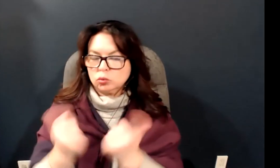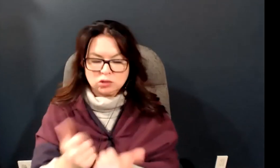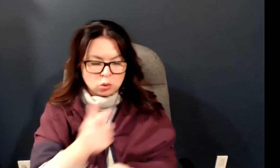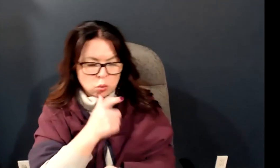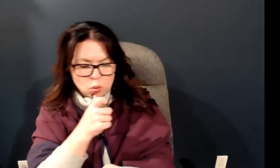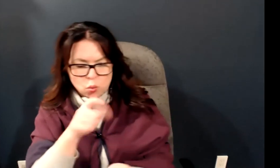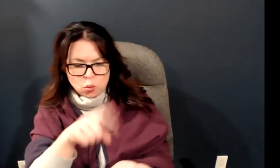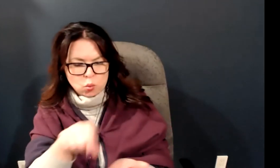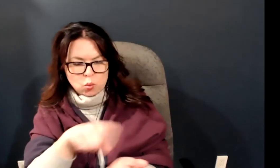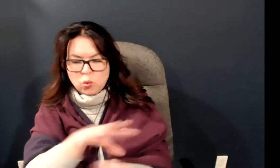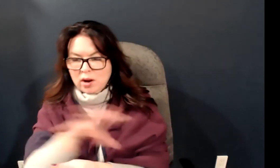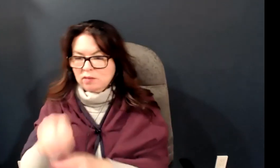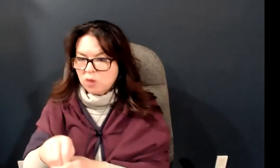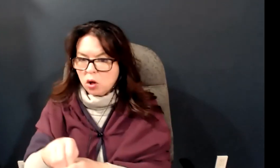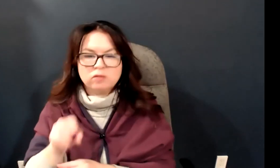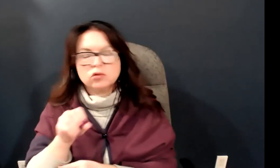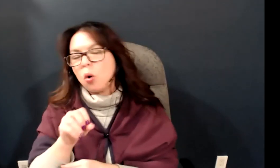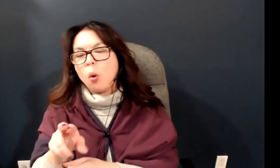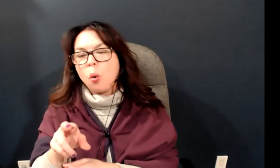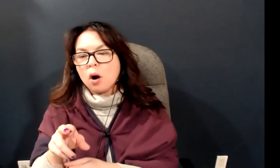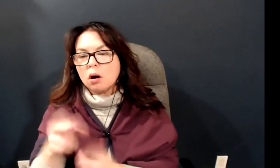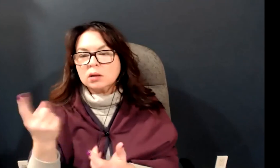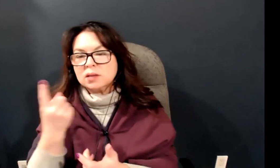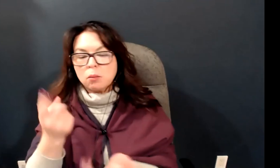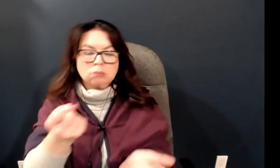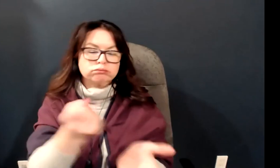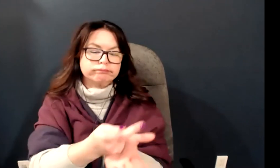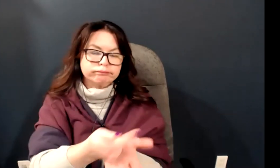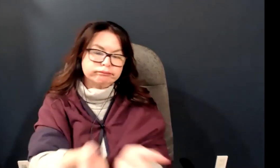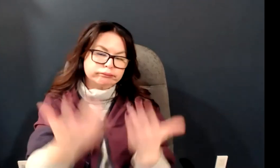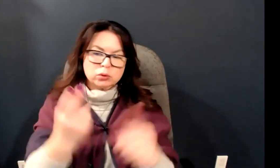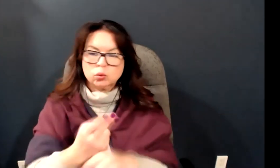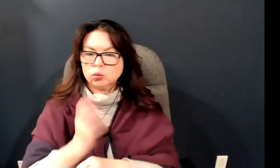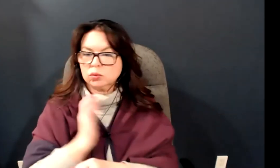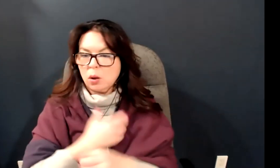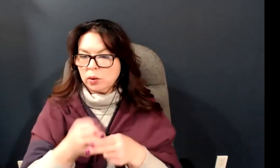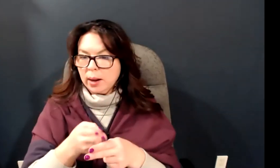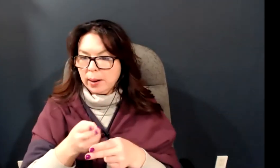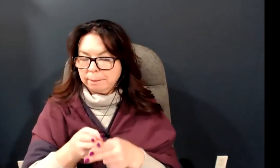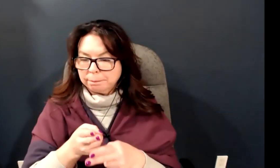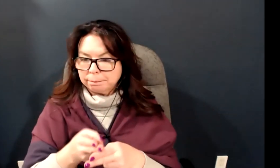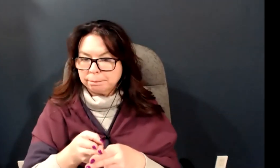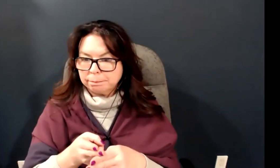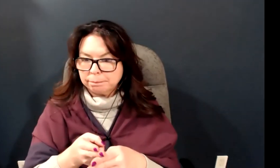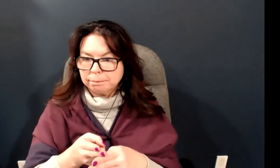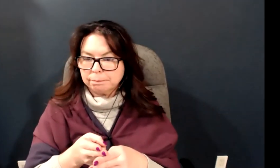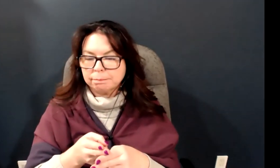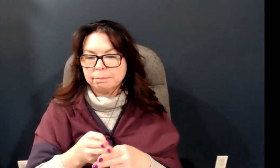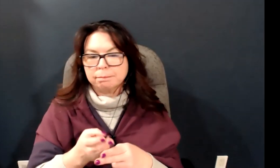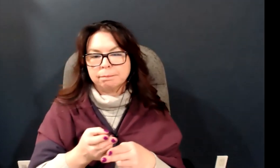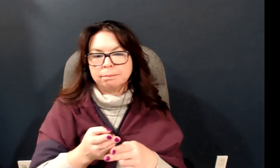Yeah, I agree, I mean, then you are such a great player in that game obviously of art